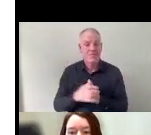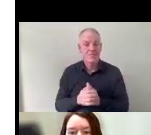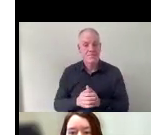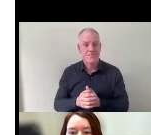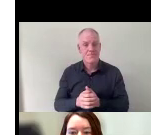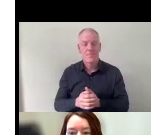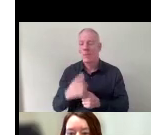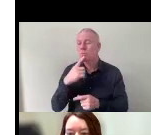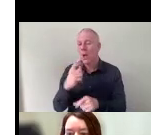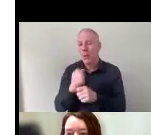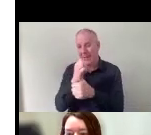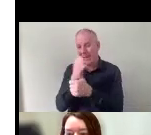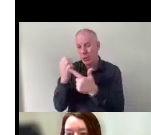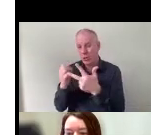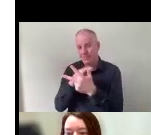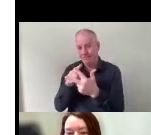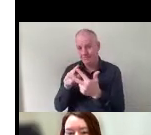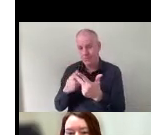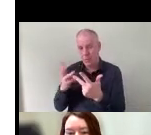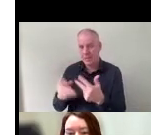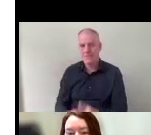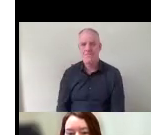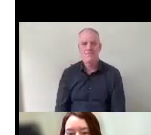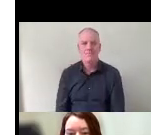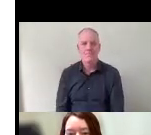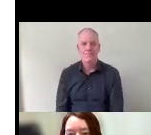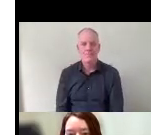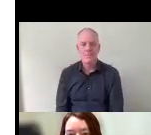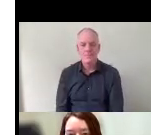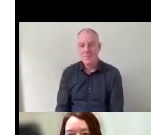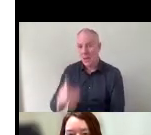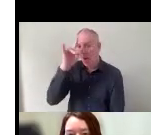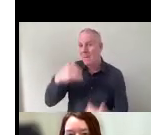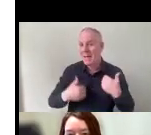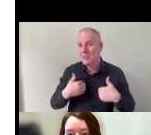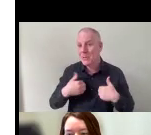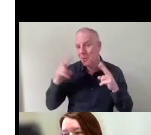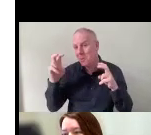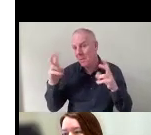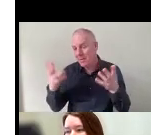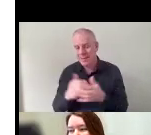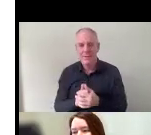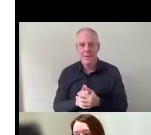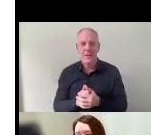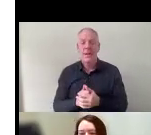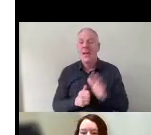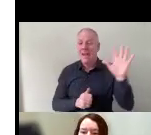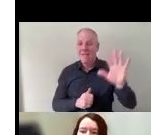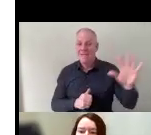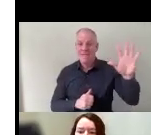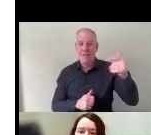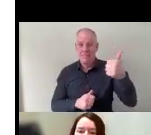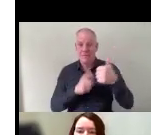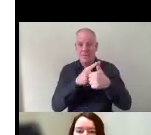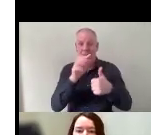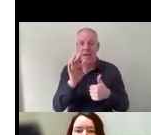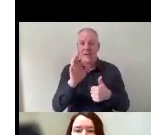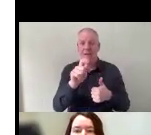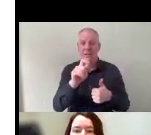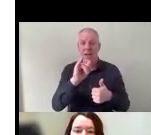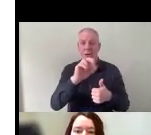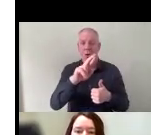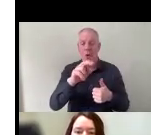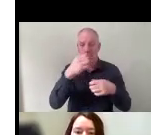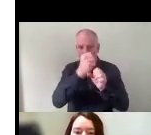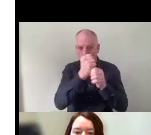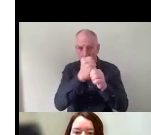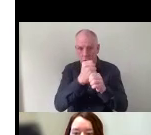tell you more about each of them, hoping this is an interesting topic. So now on the left, you can see. This is an FTIR microscope. It's a Fourier Transform Infrared